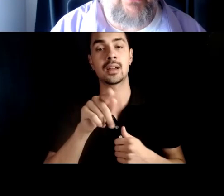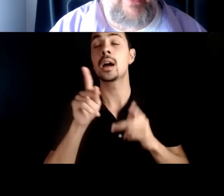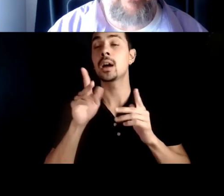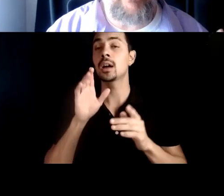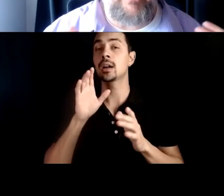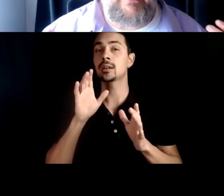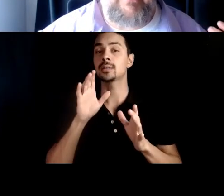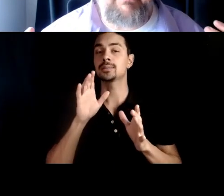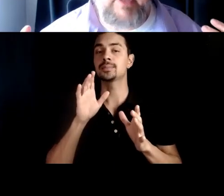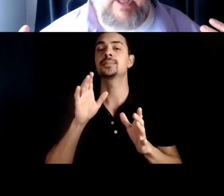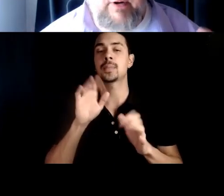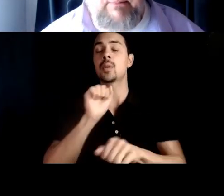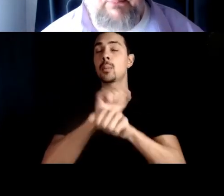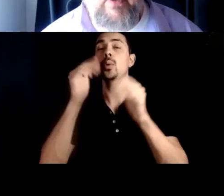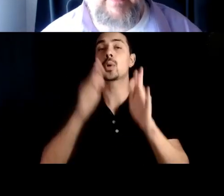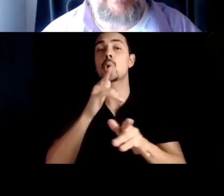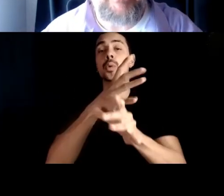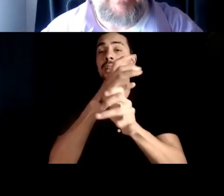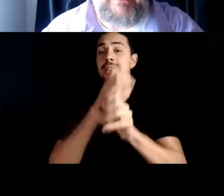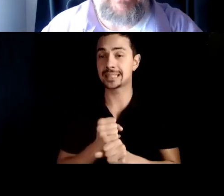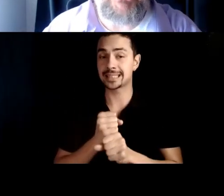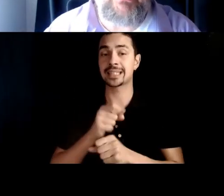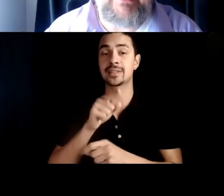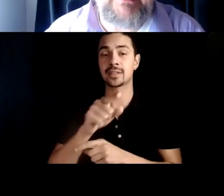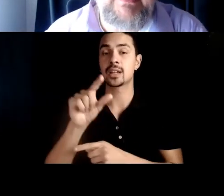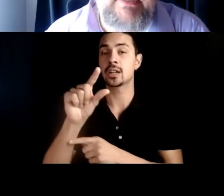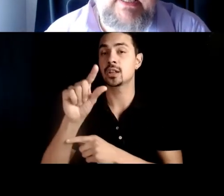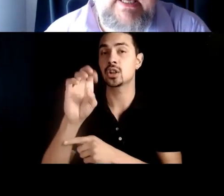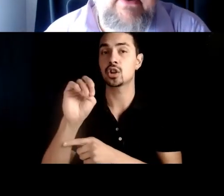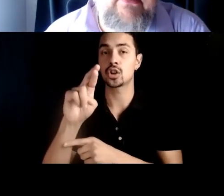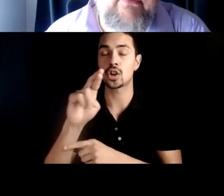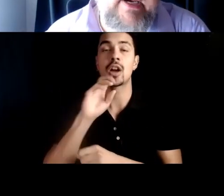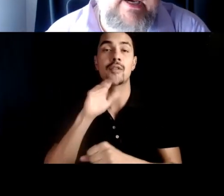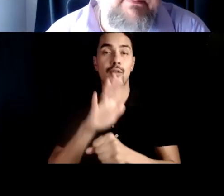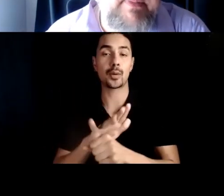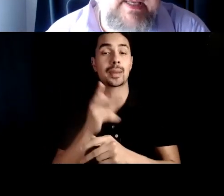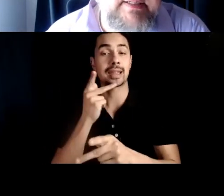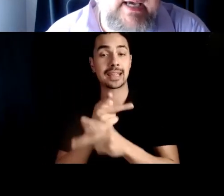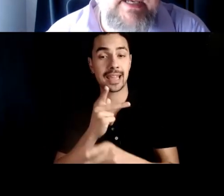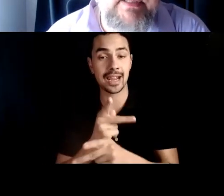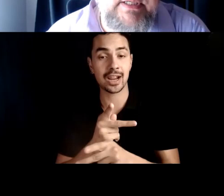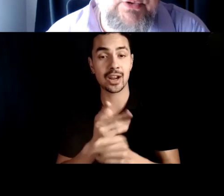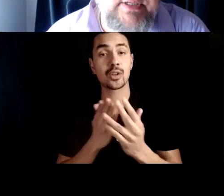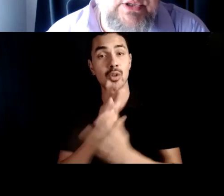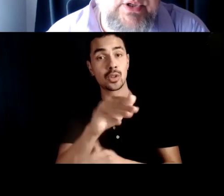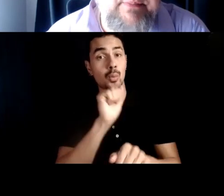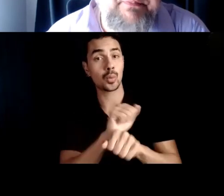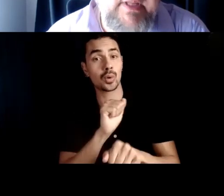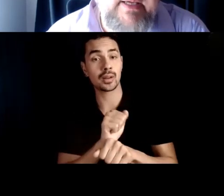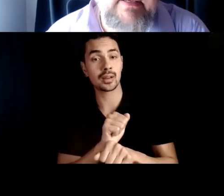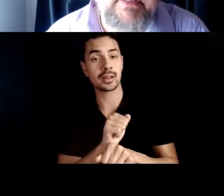throughout their employment and insurance if they decided to detransition.